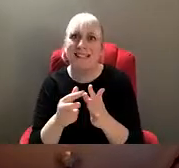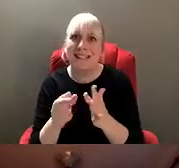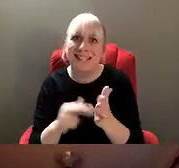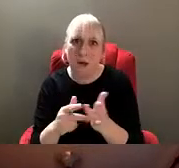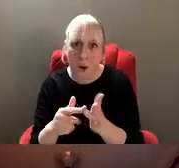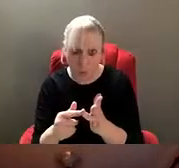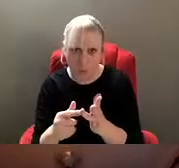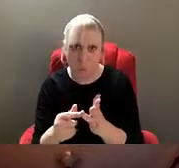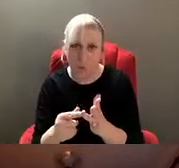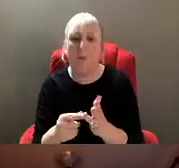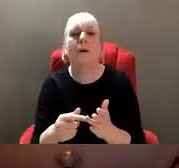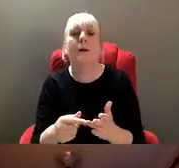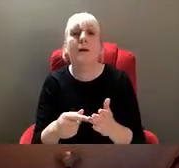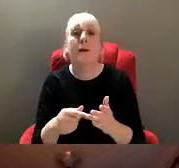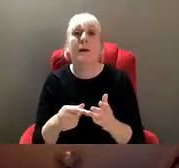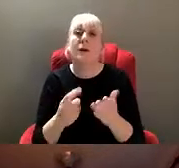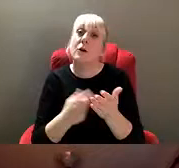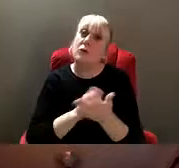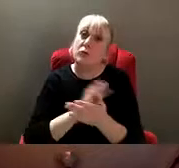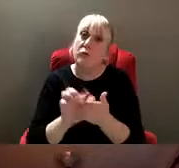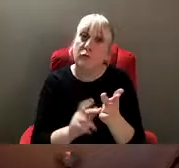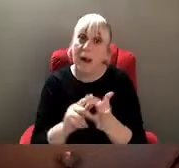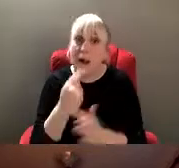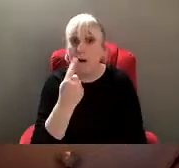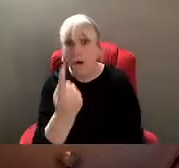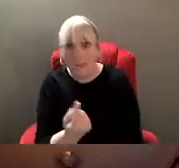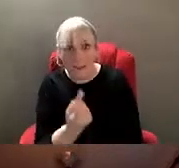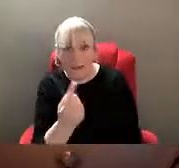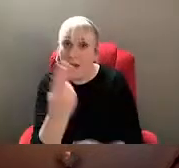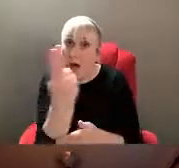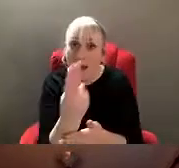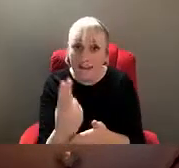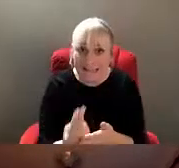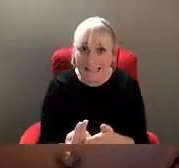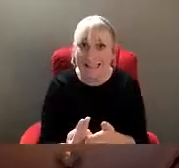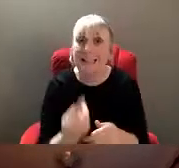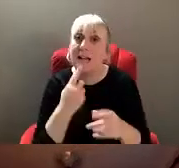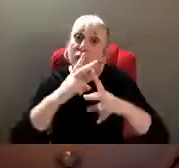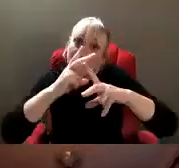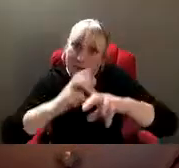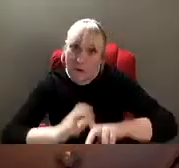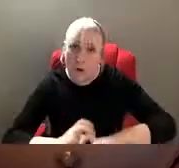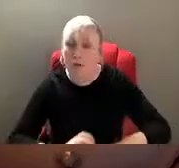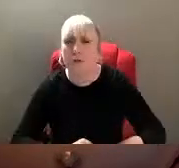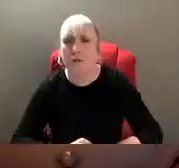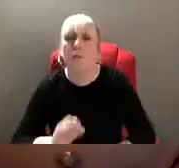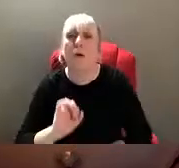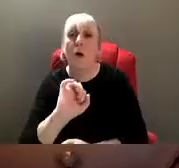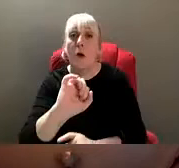ryan is an artist independent creator and researcher with a background in filmmaking